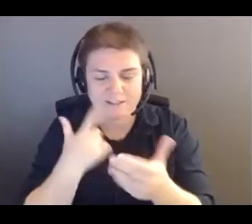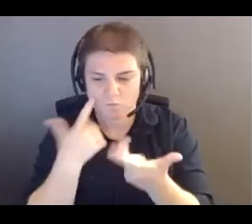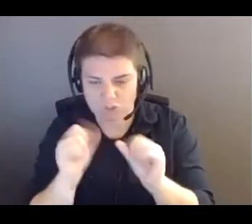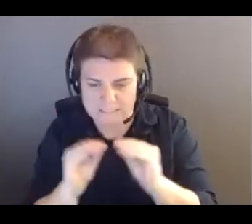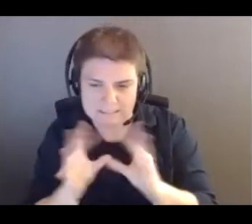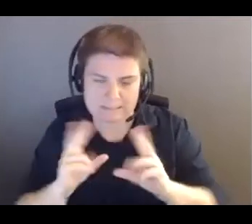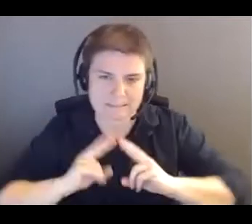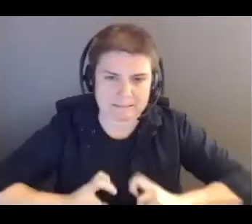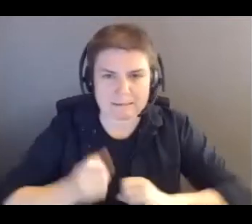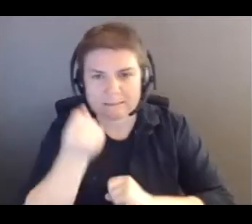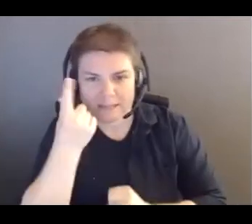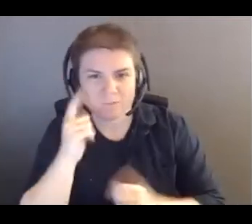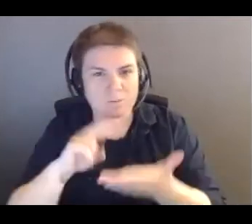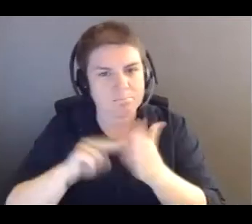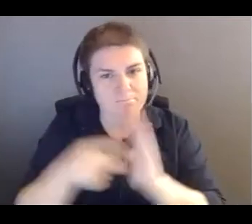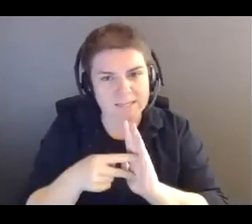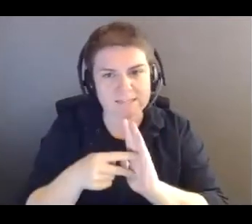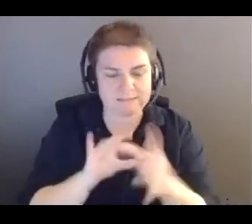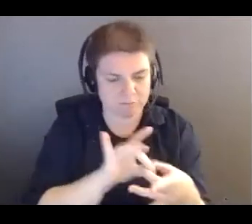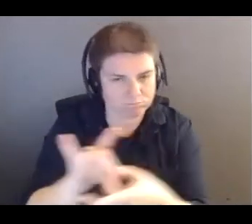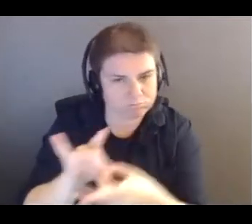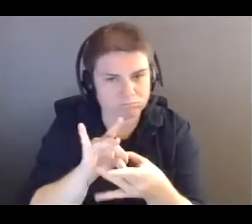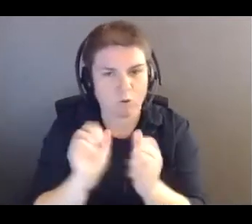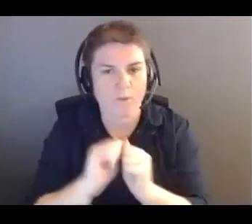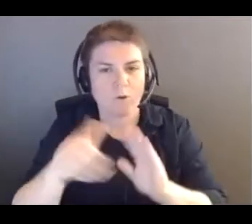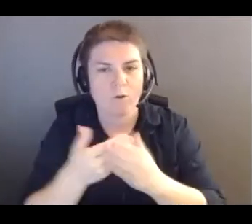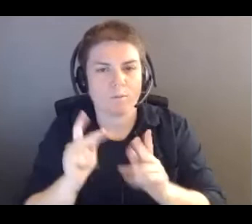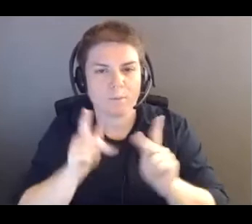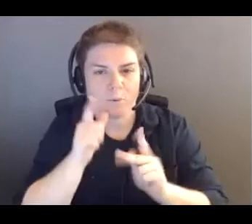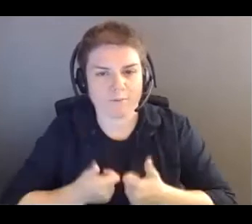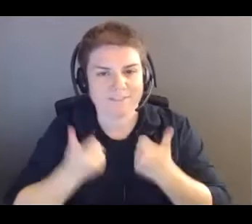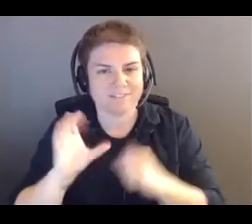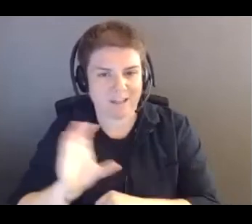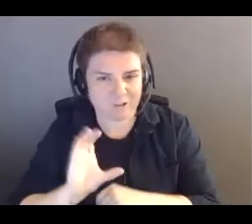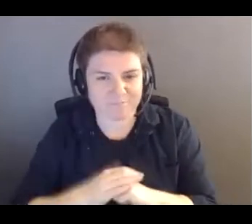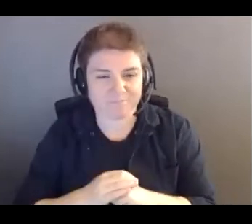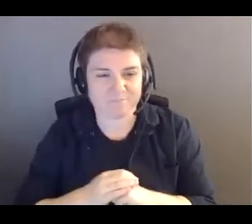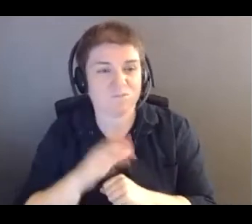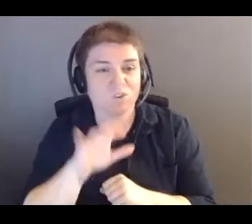means to be in relationship with all Calgarians. So, our working definition of equity is: An